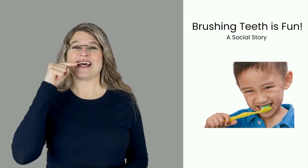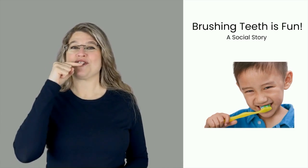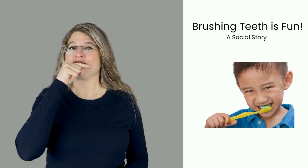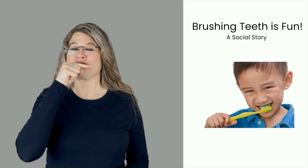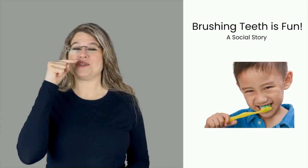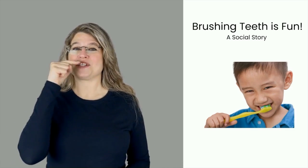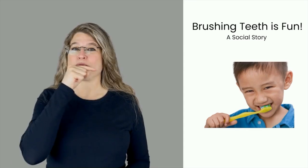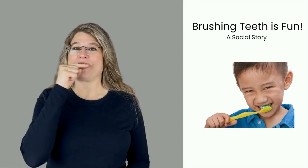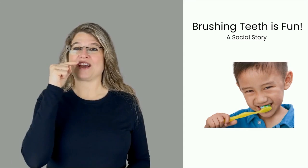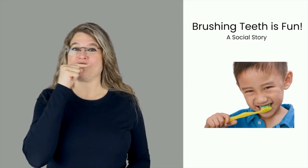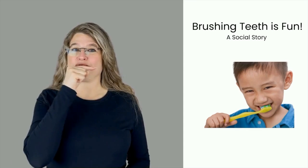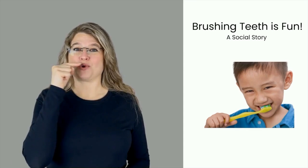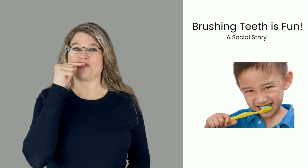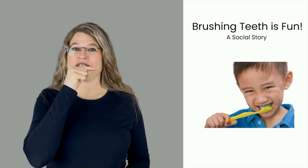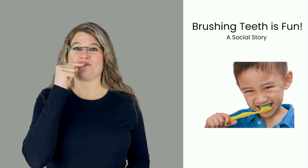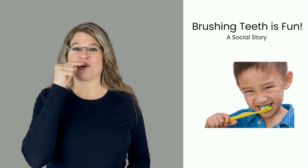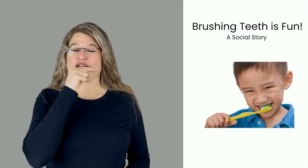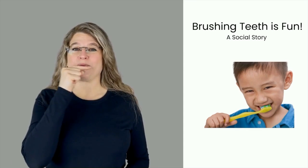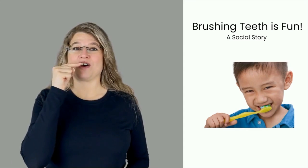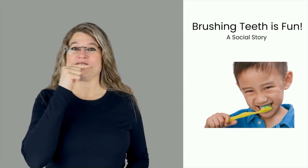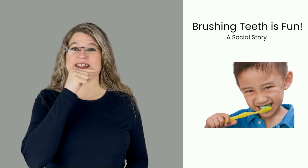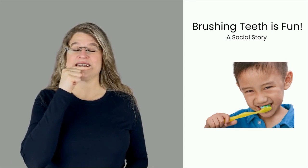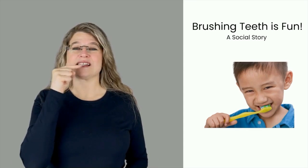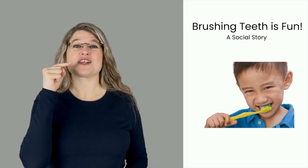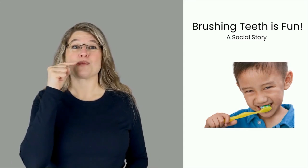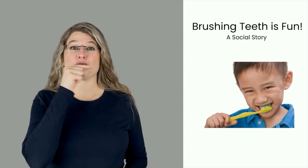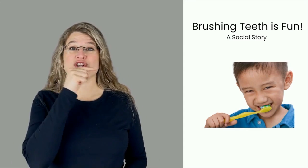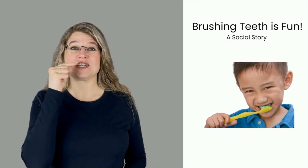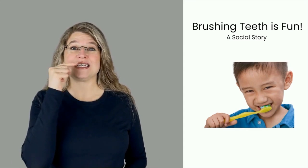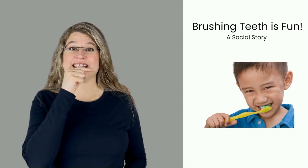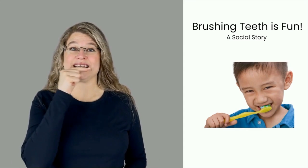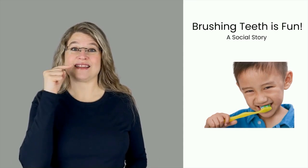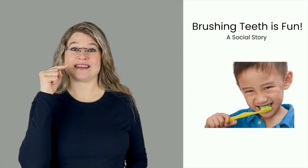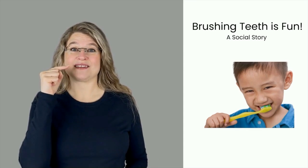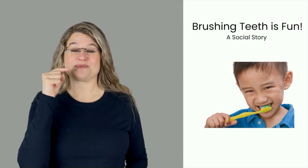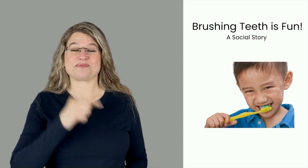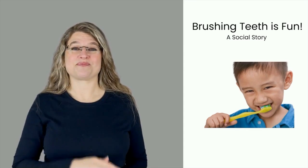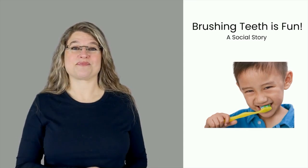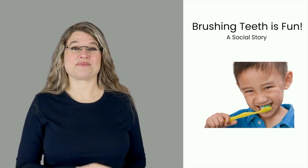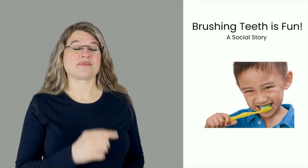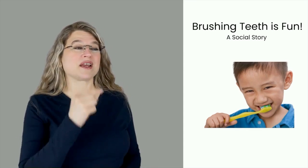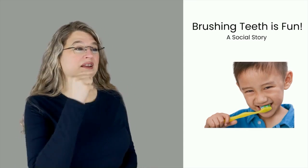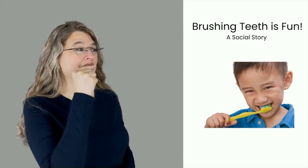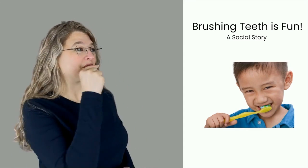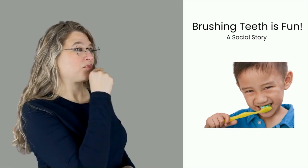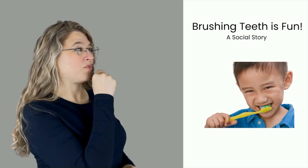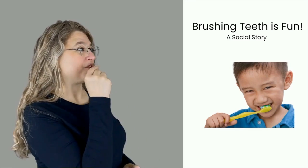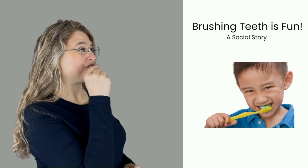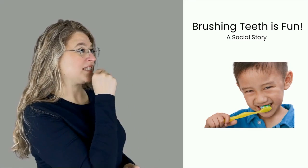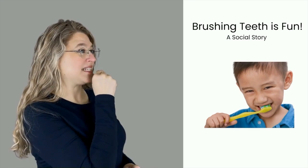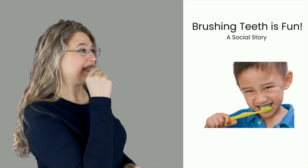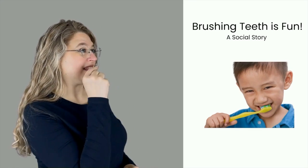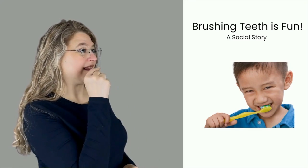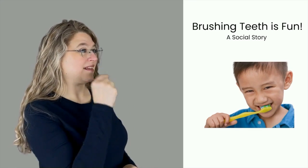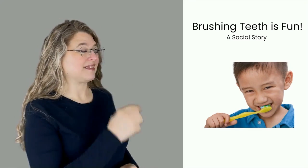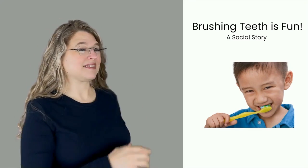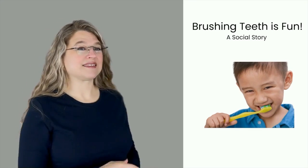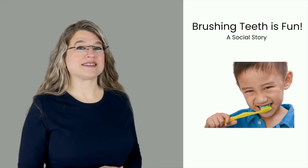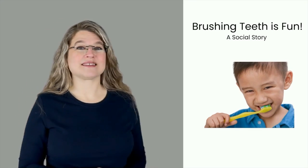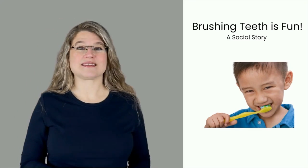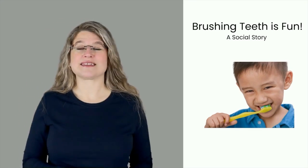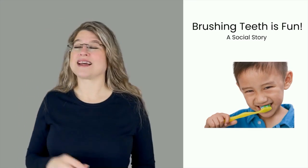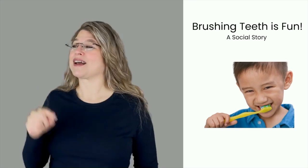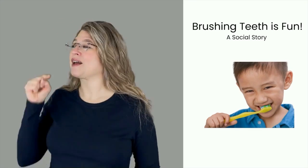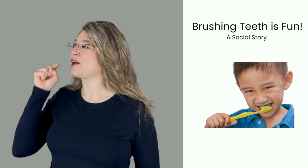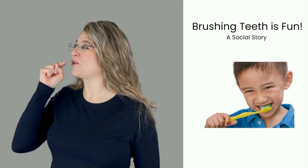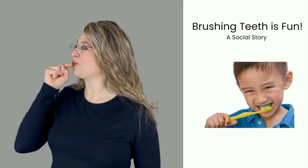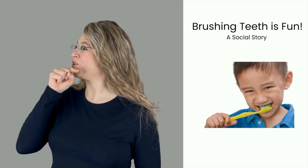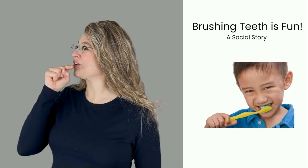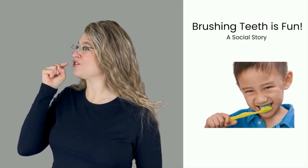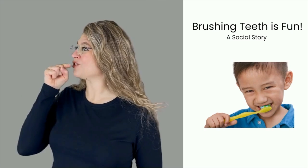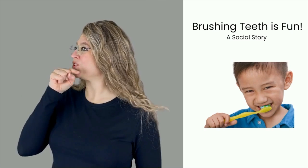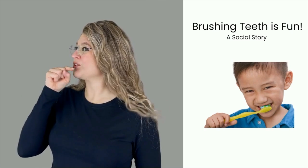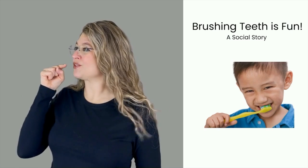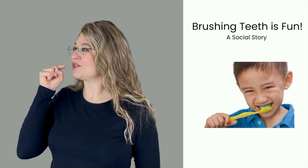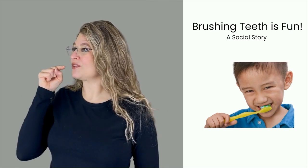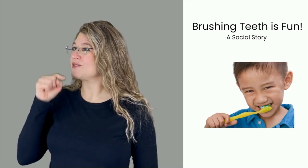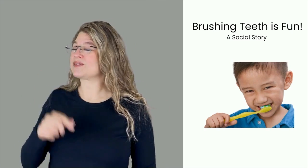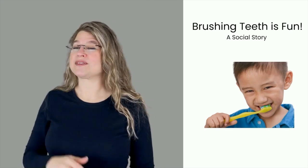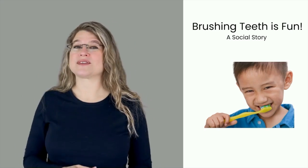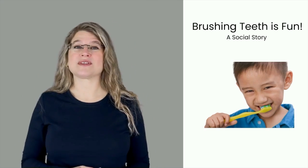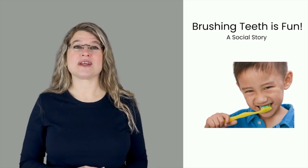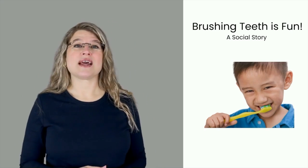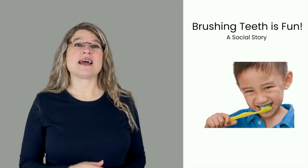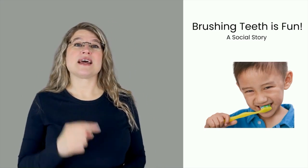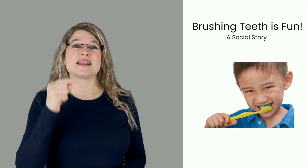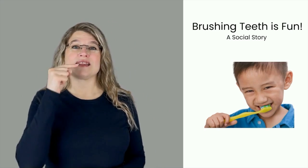And you're just going to go back and forth in front of your mouth like this, brushing teeth.